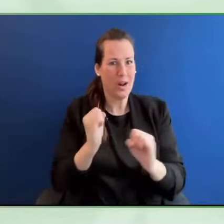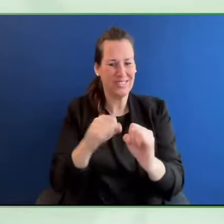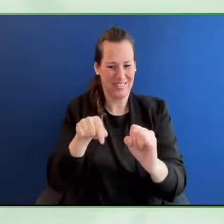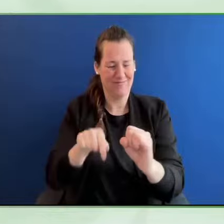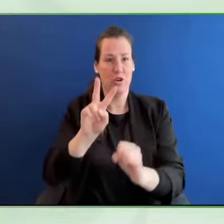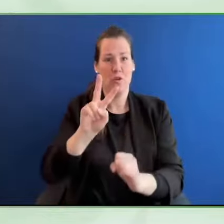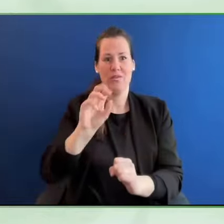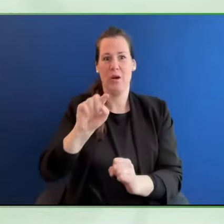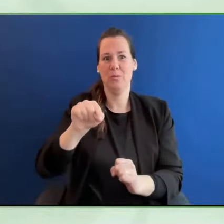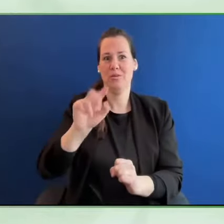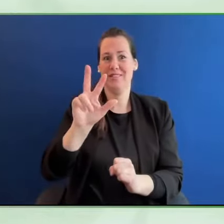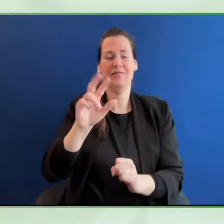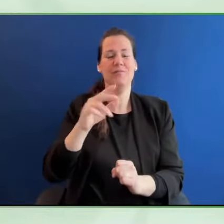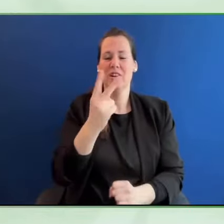Why shouldn't the country use that?